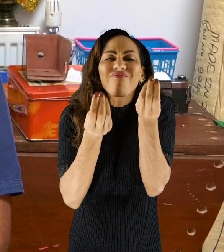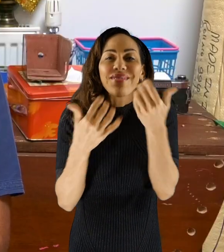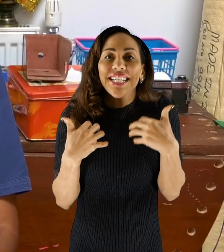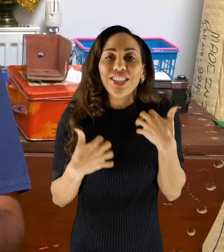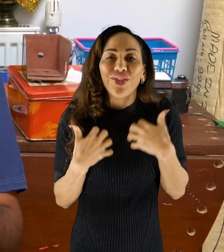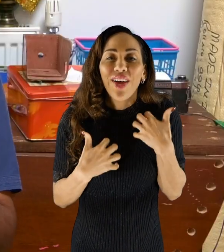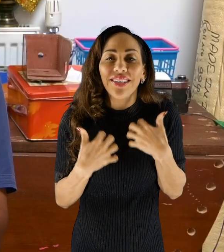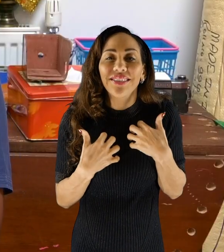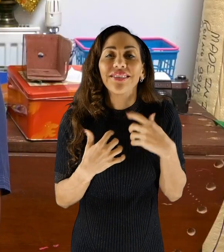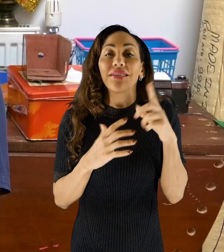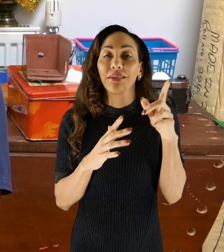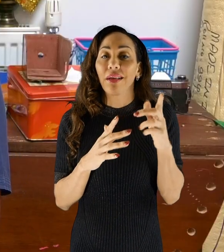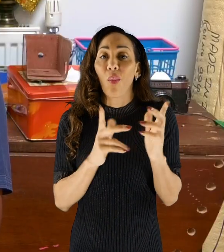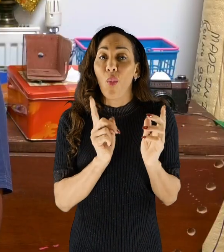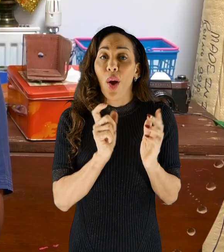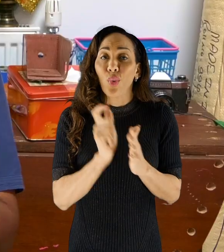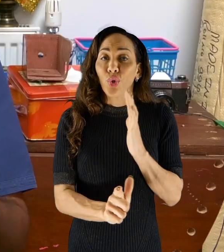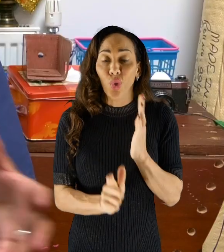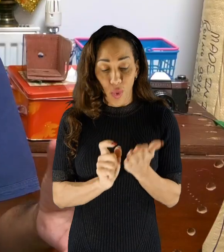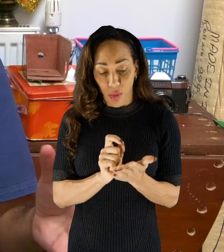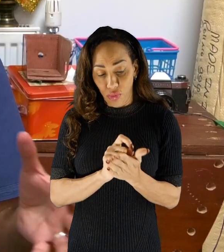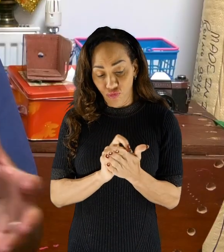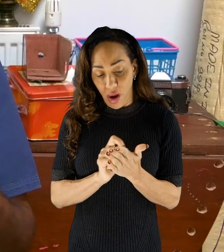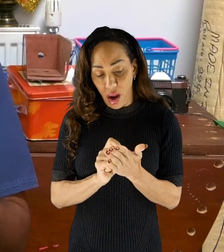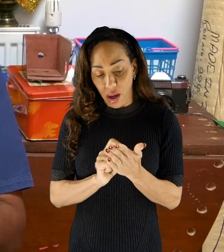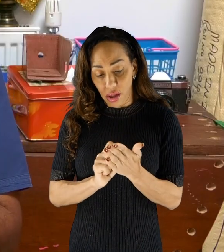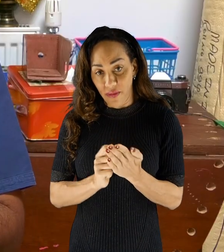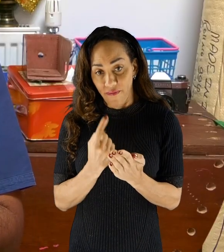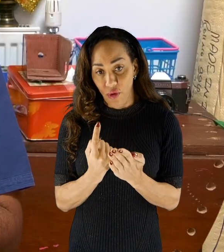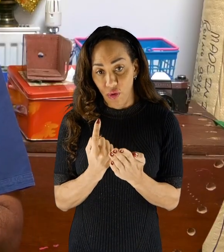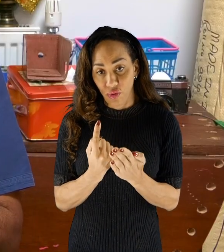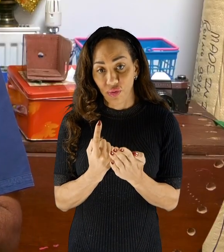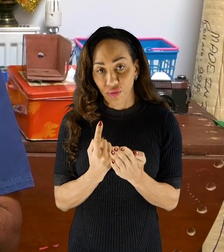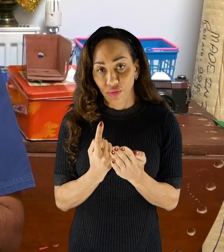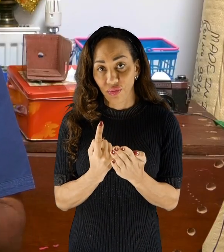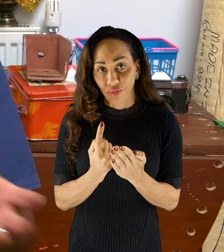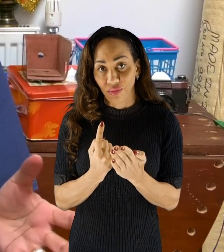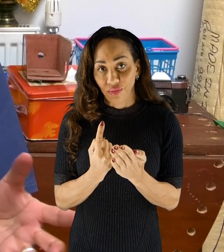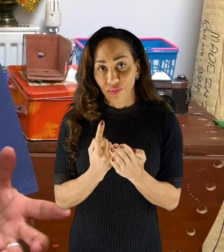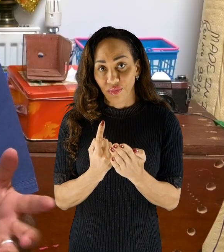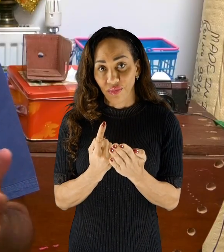and what I'll tend to do is to write that out first in a poetic sense.